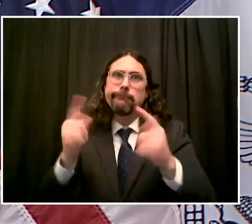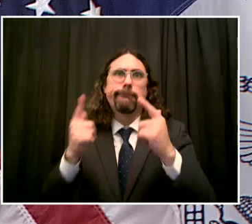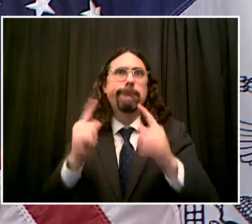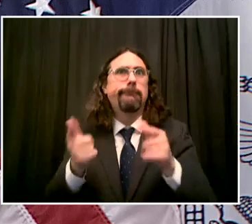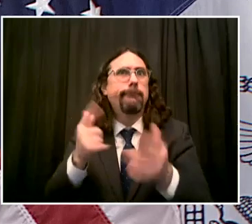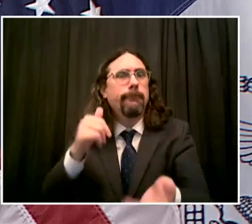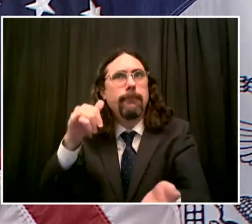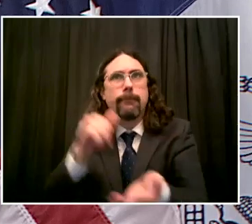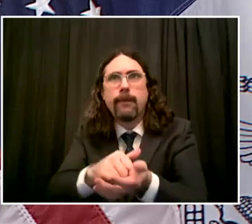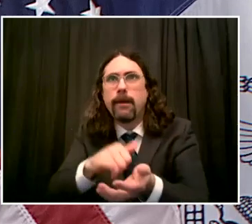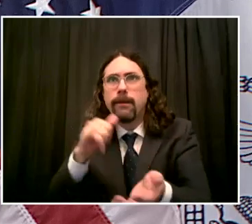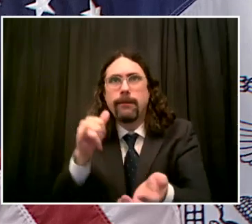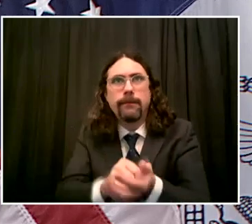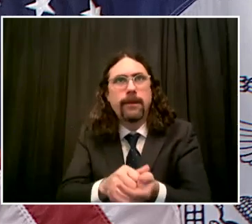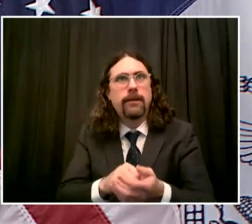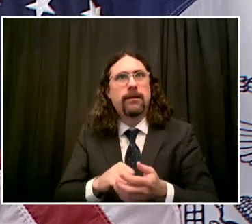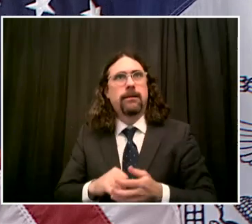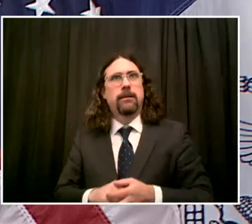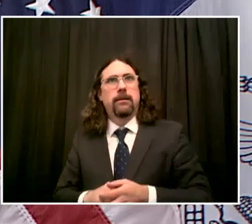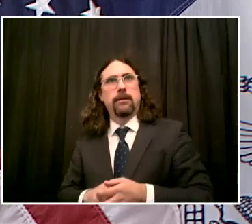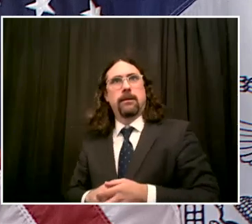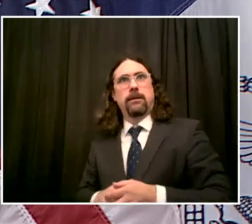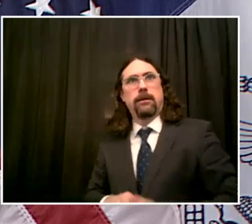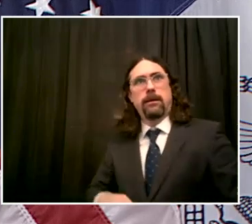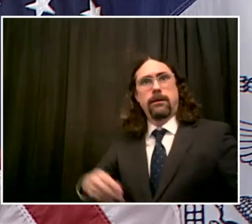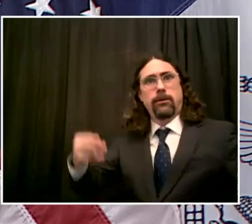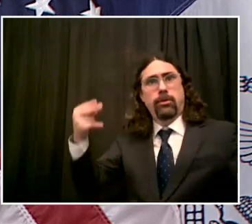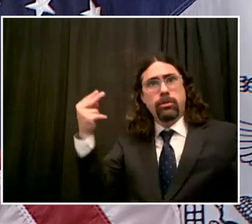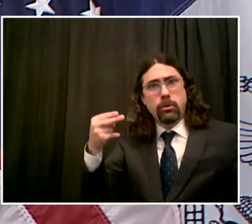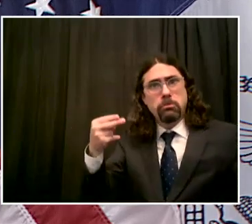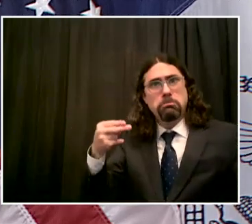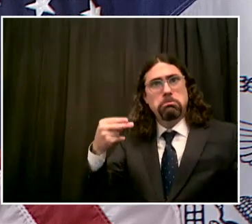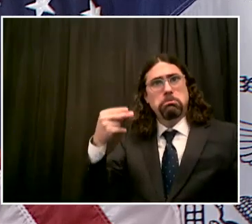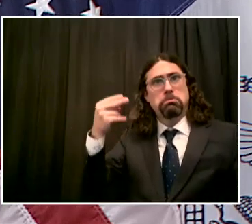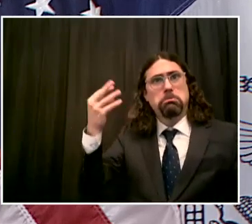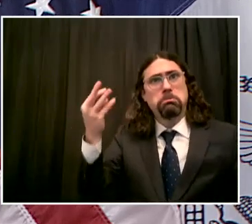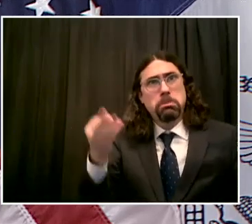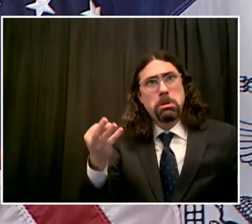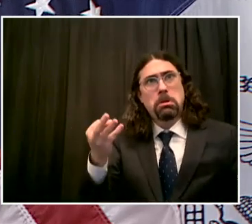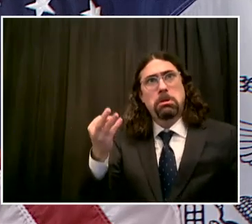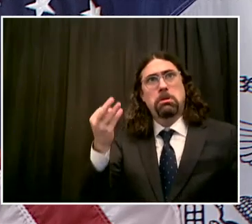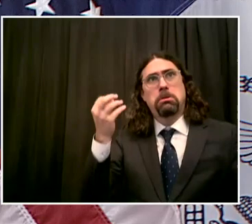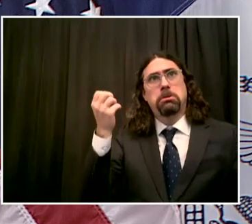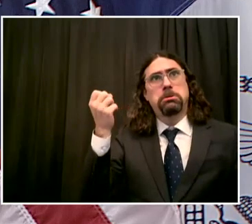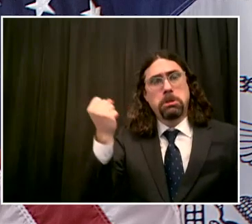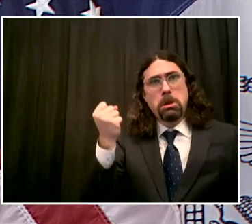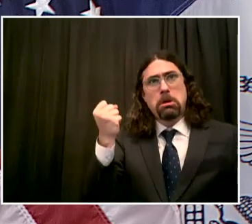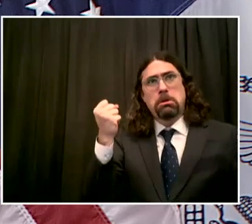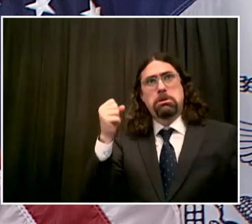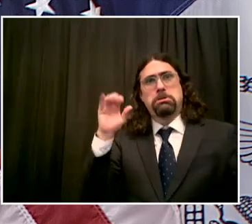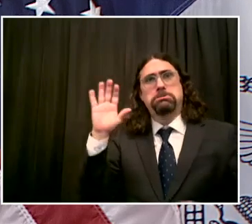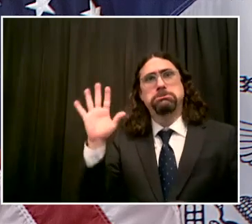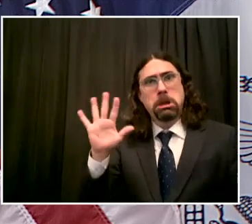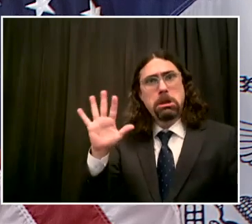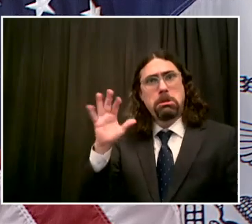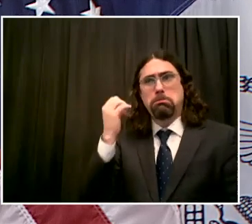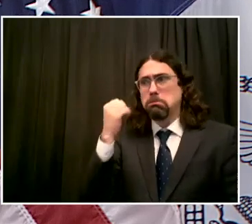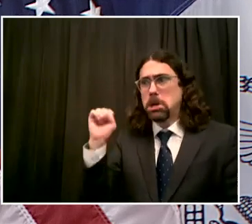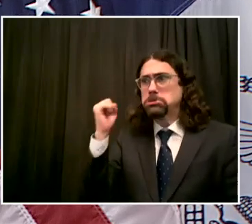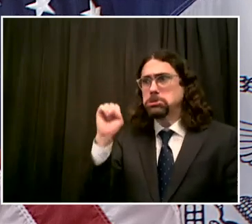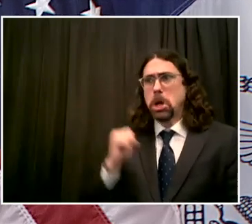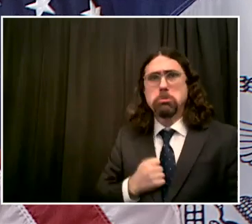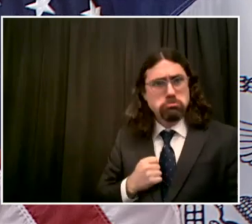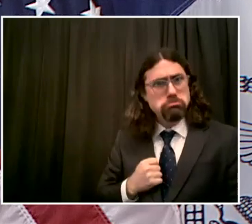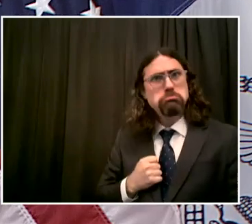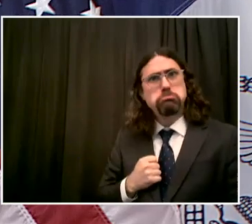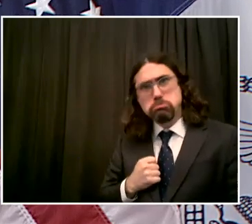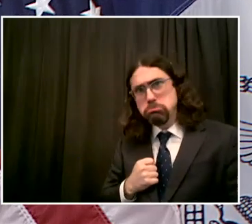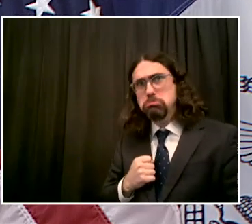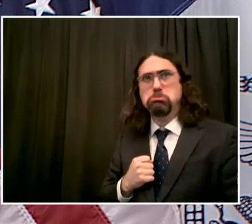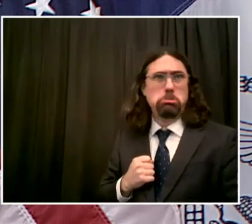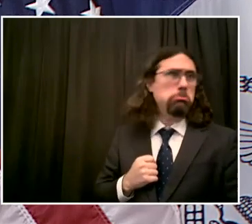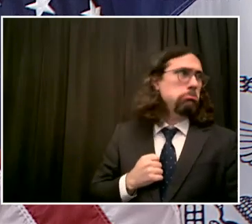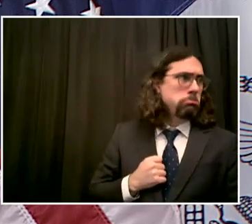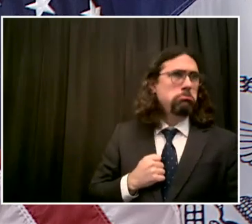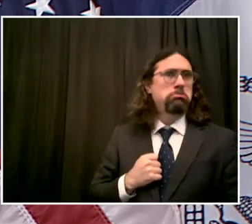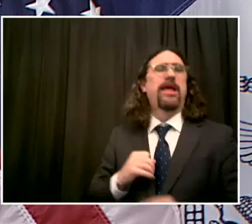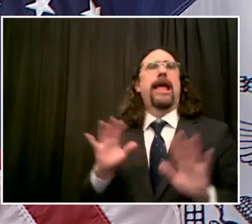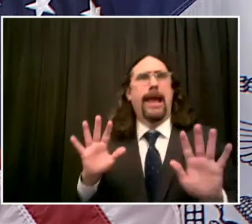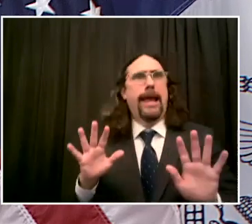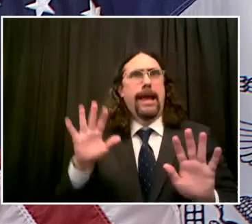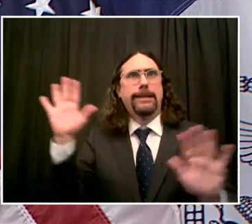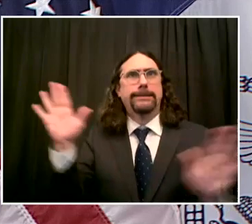NIGHT WE THOUGHT WE WERE